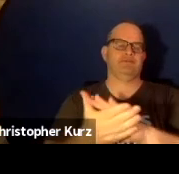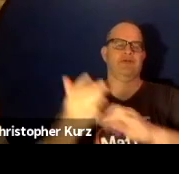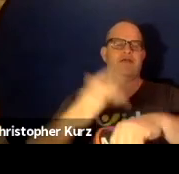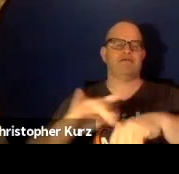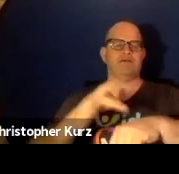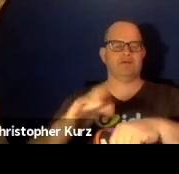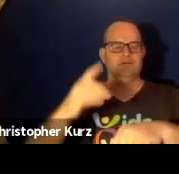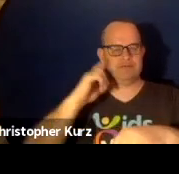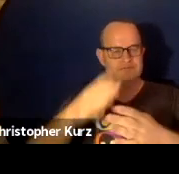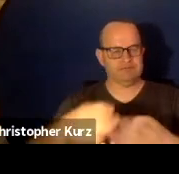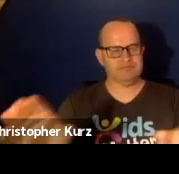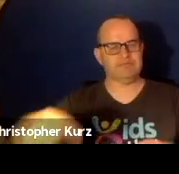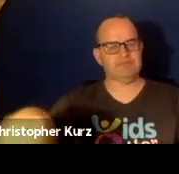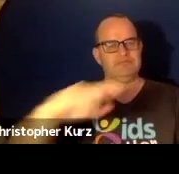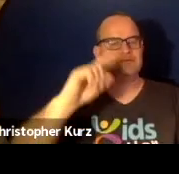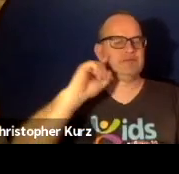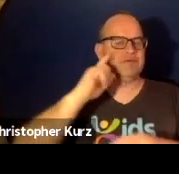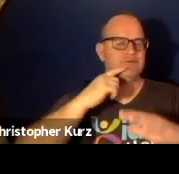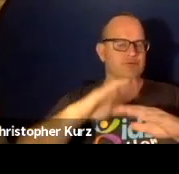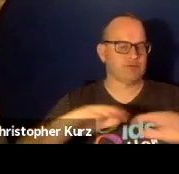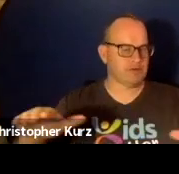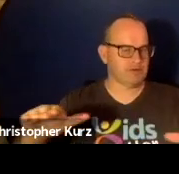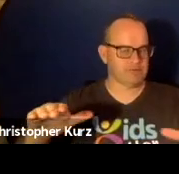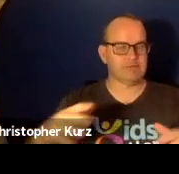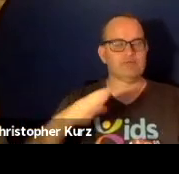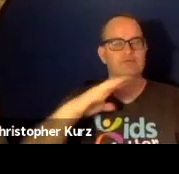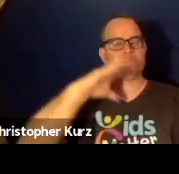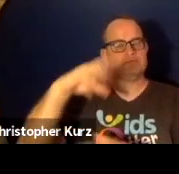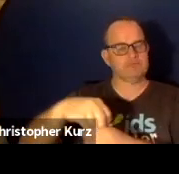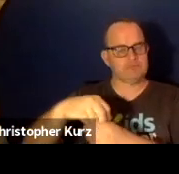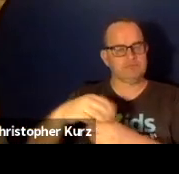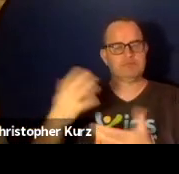stories, and other stories about the world to be